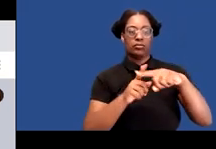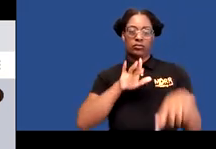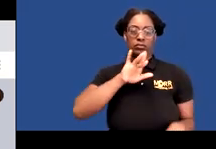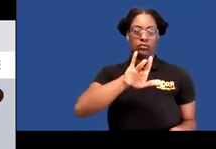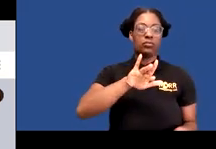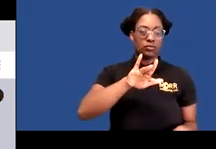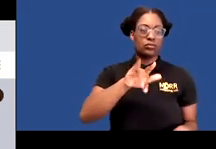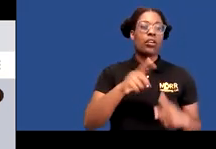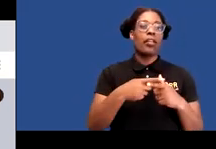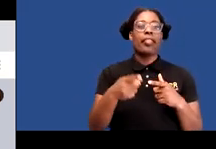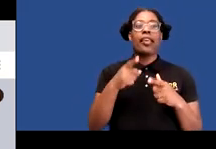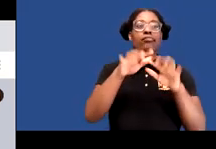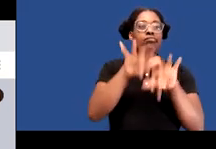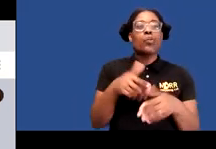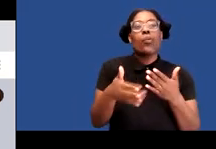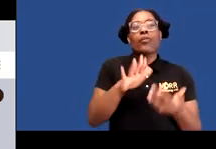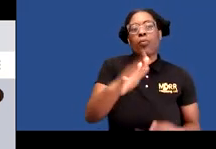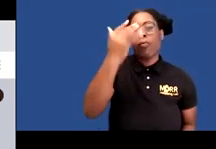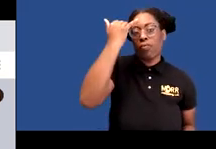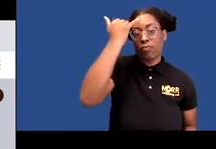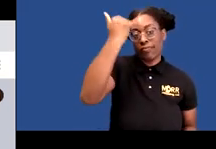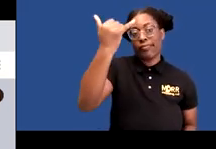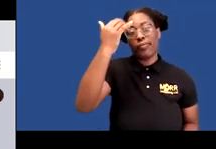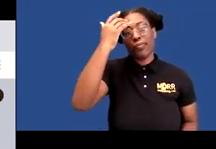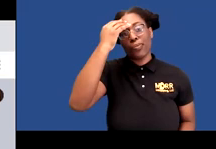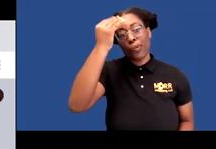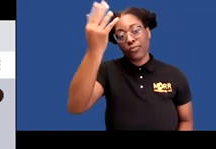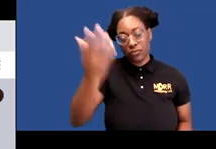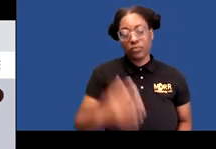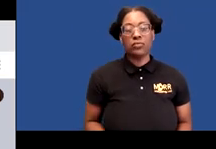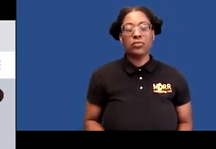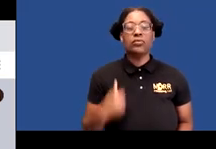So we're just going to take about 10 minutes to think about this.